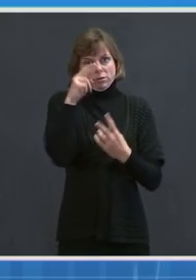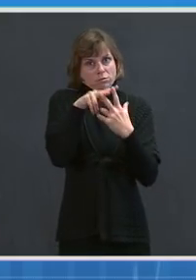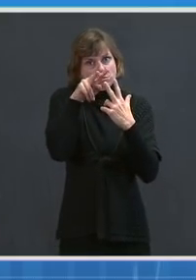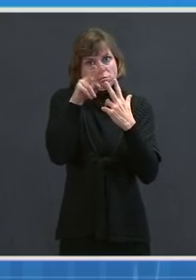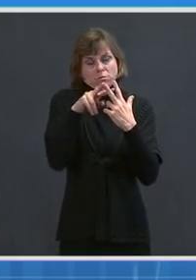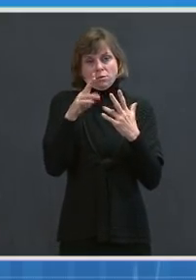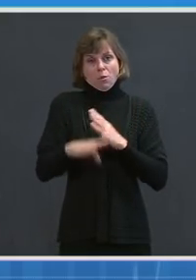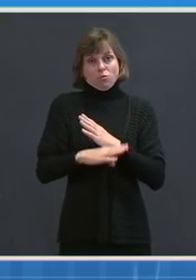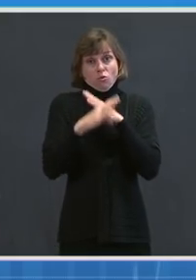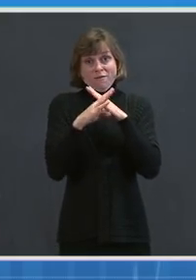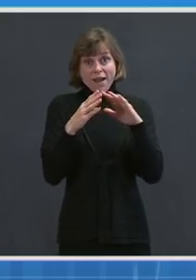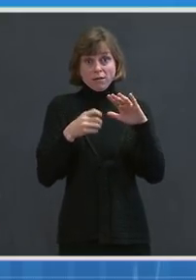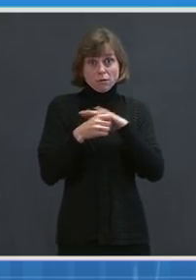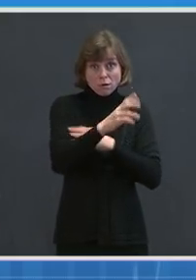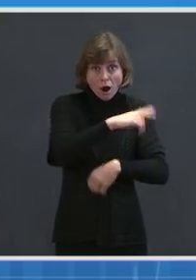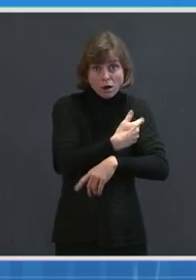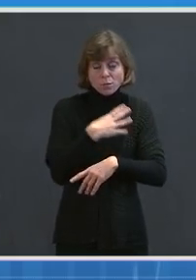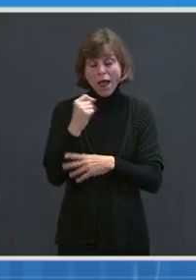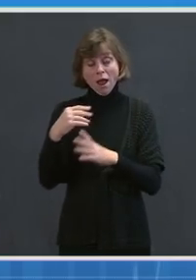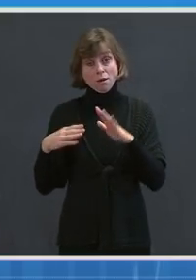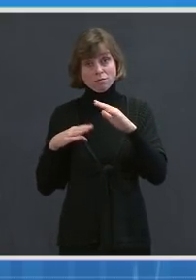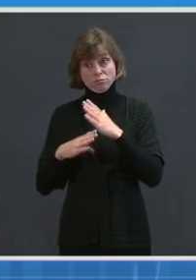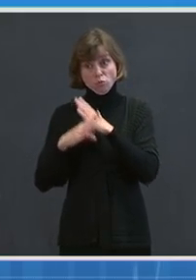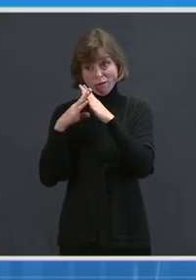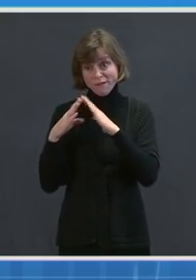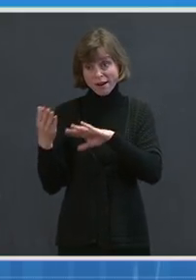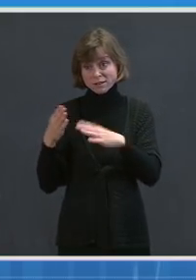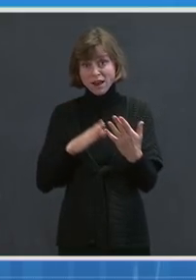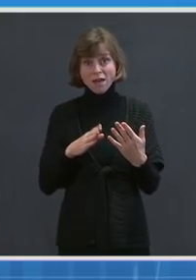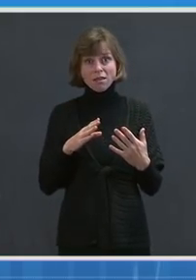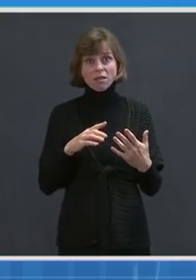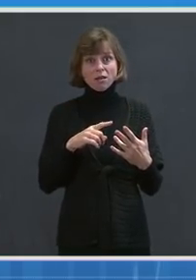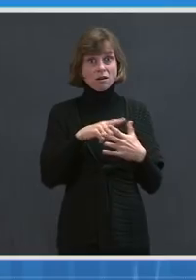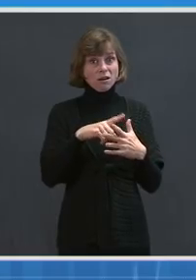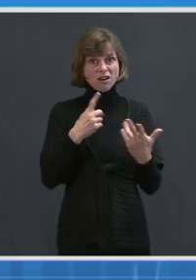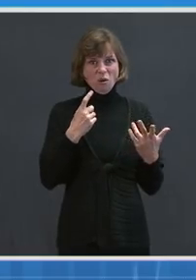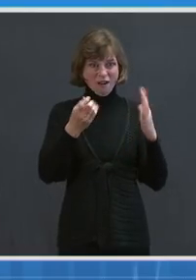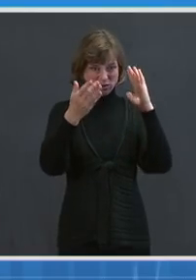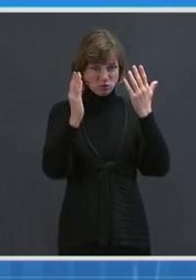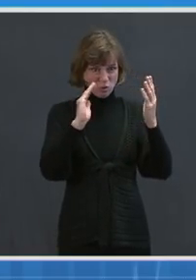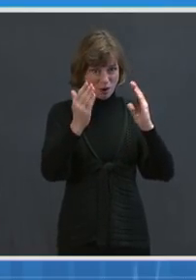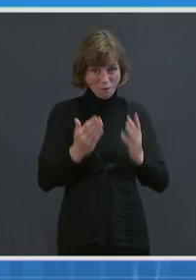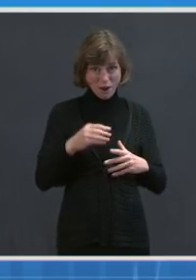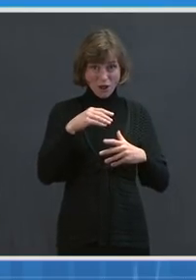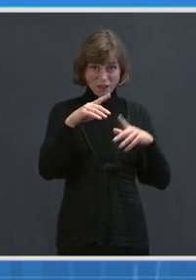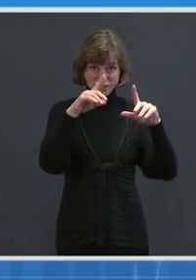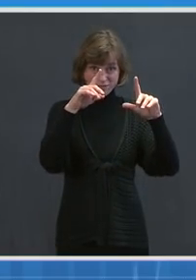head-to-head comparisons in a clinical trial, which was not done.